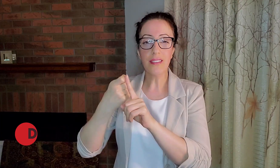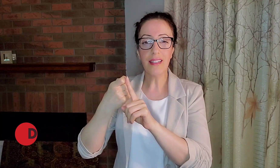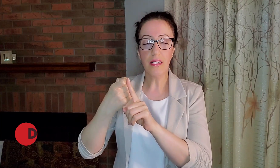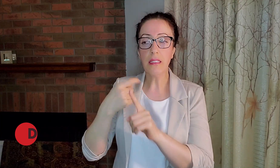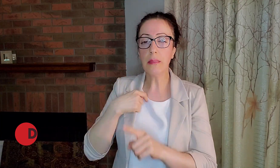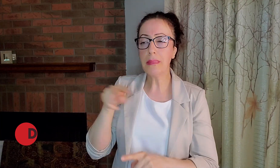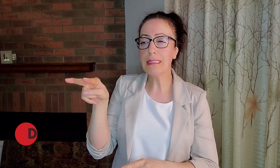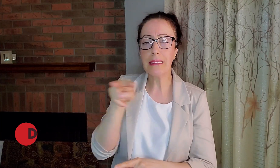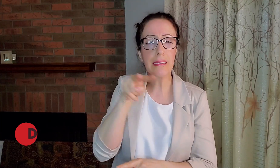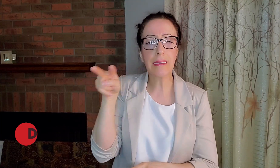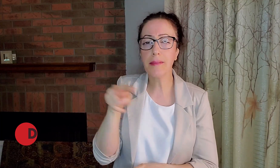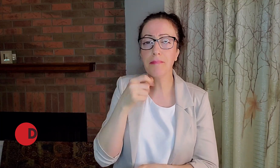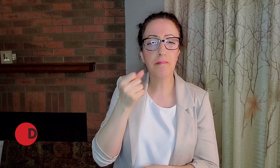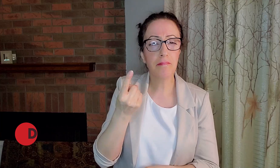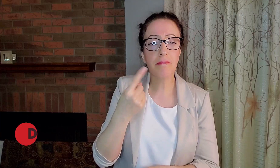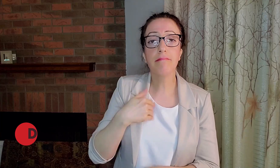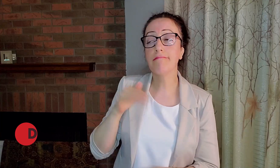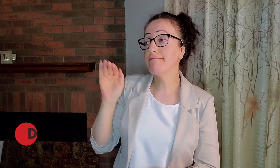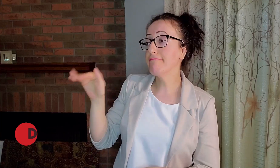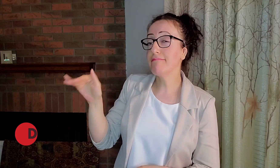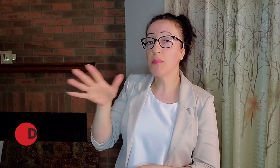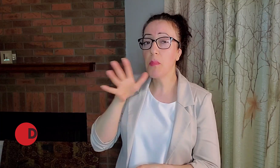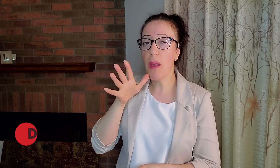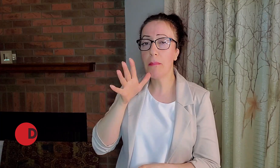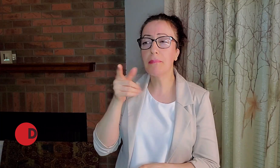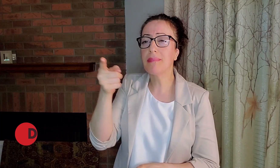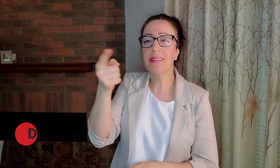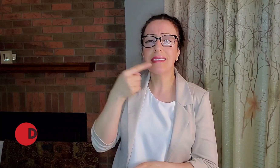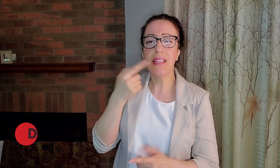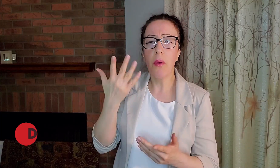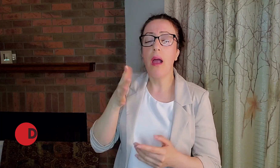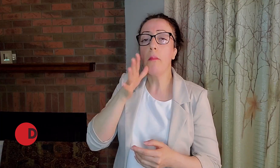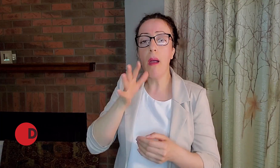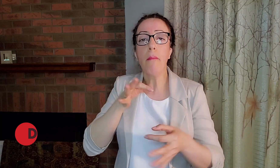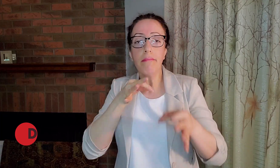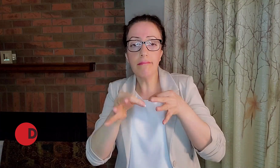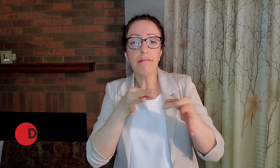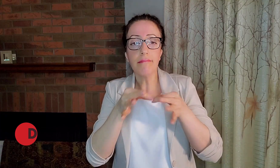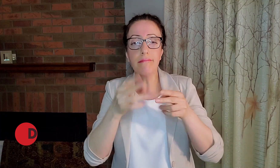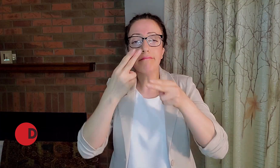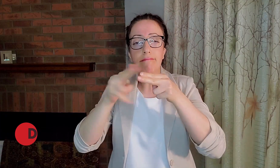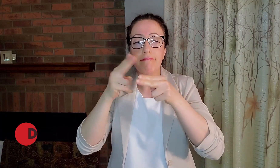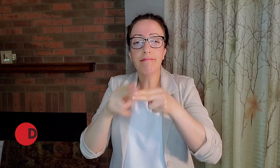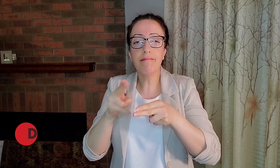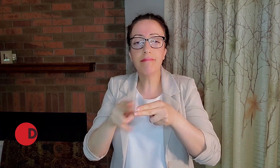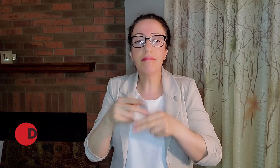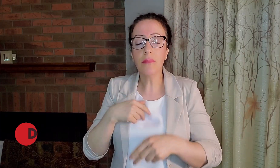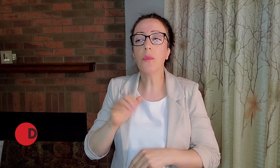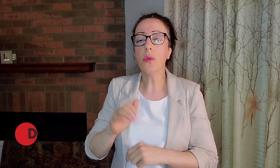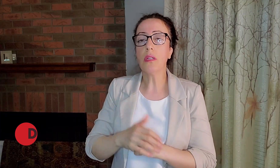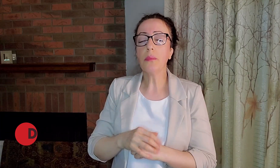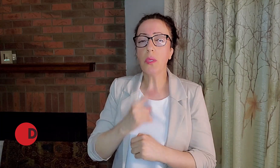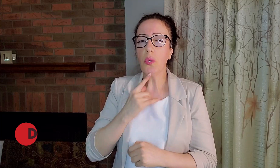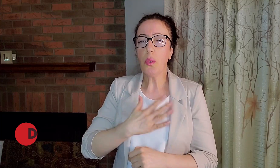follow. I would ask my mom what was being said and she would tell me brief